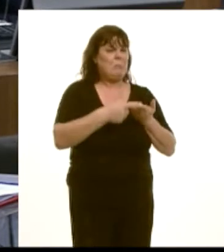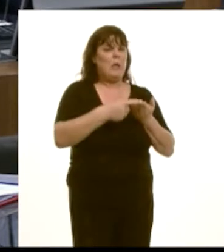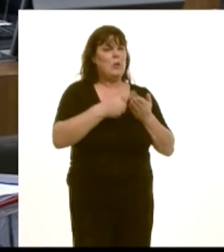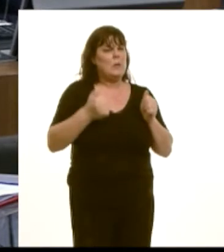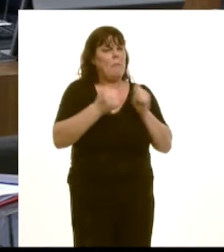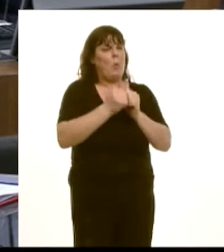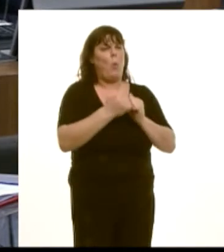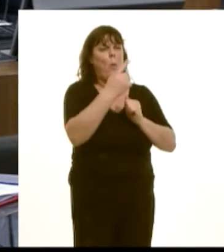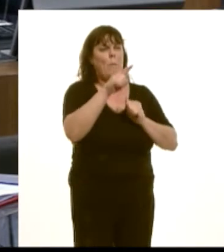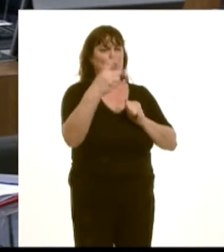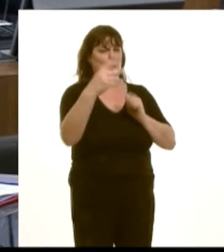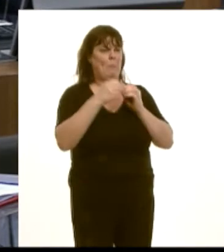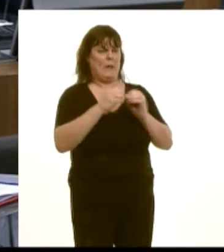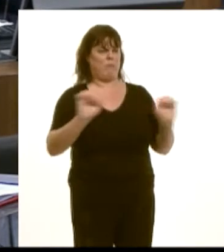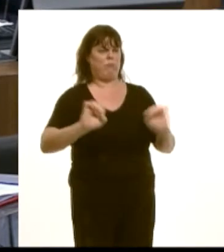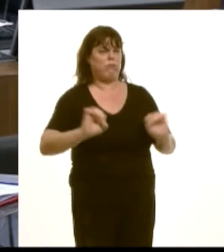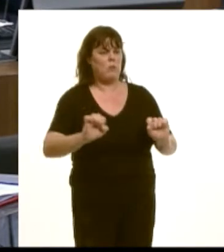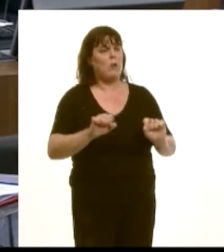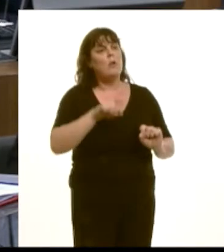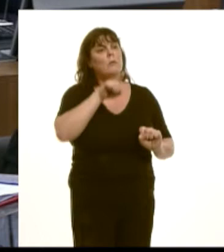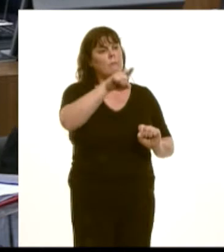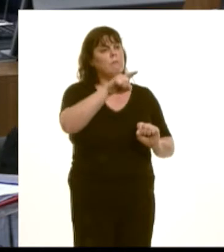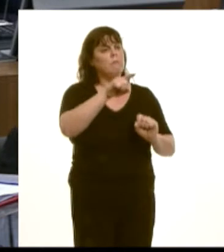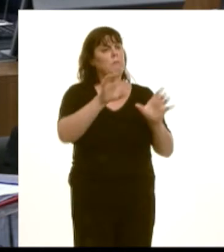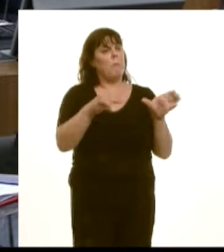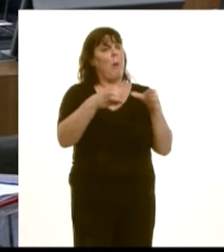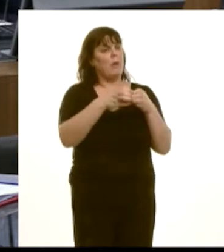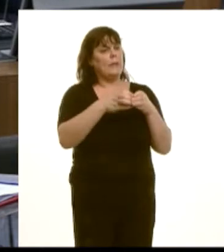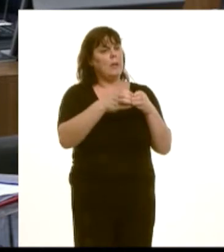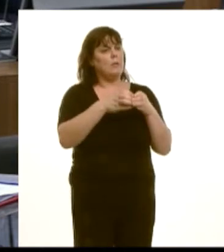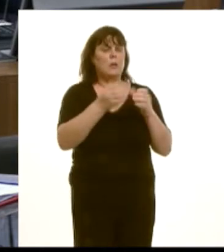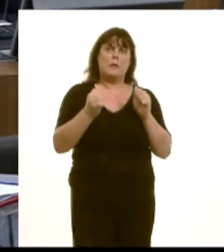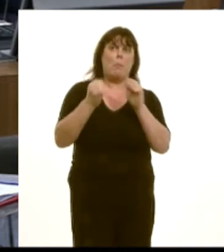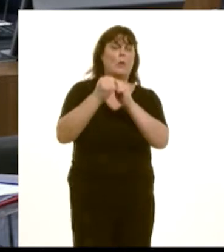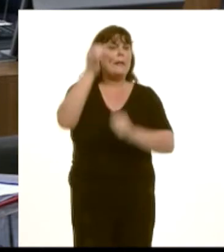of 1.2 billion. She and her party supported the Holtham commission, its establishment